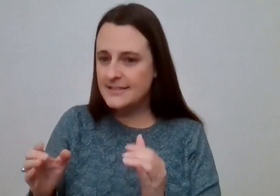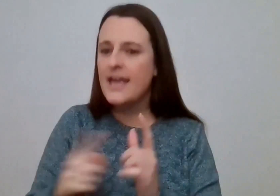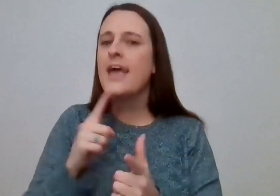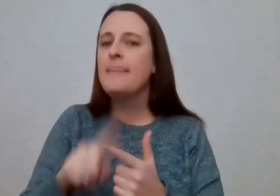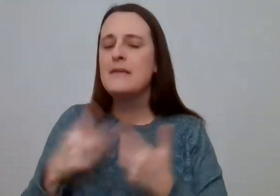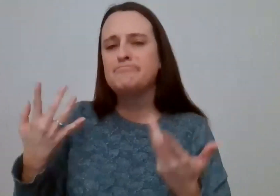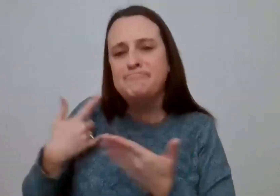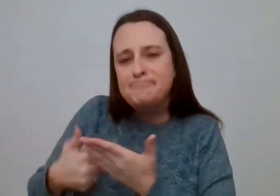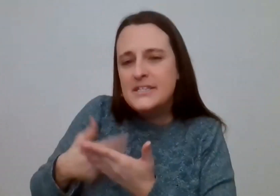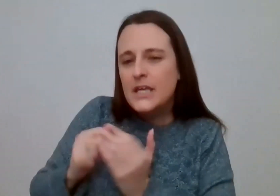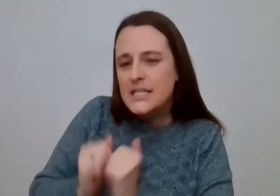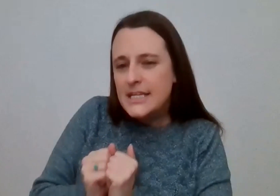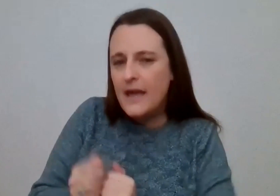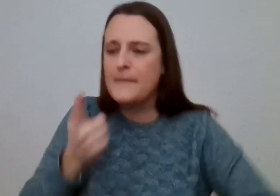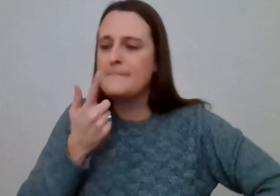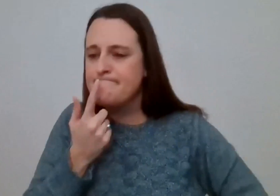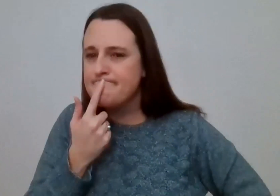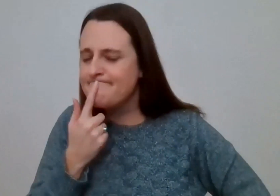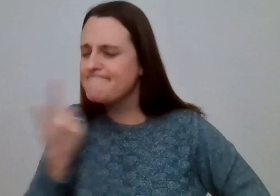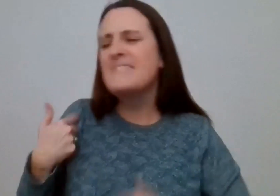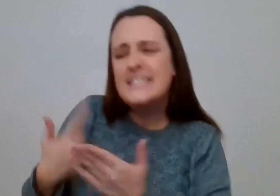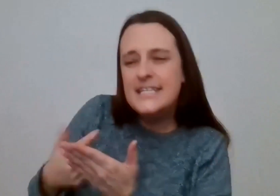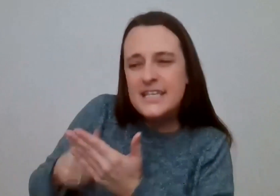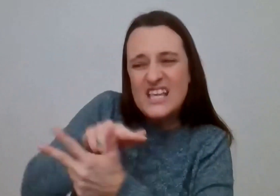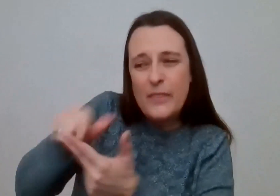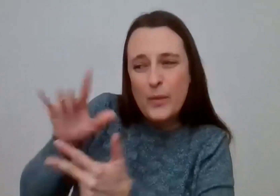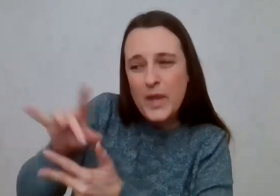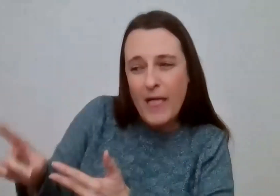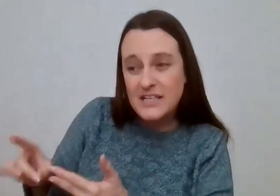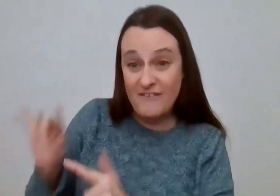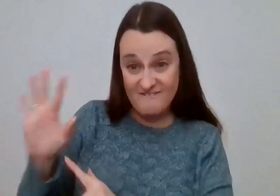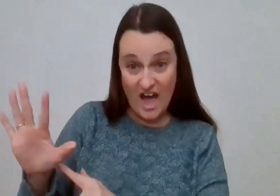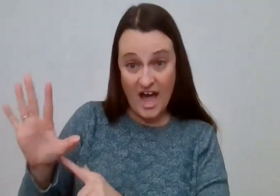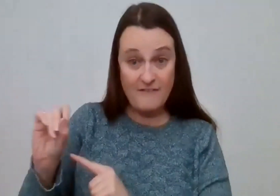conversation about the three electives that we see there are five core courses that you selected